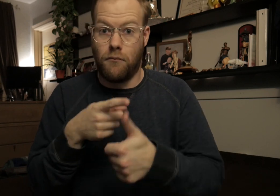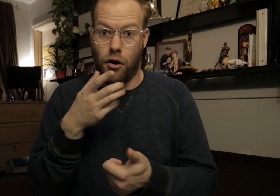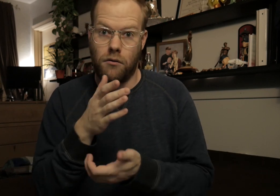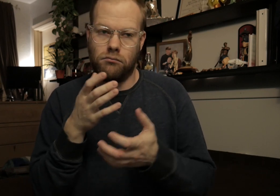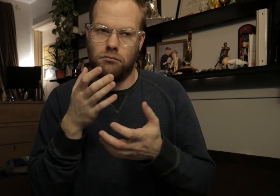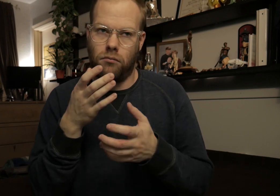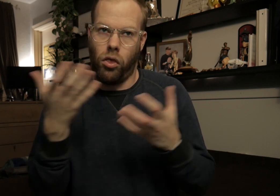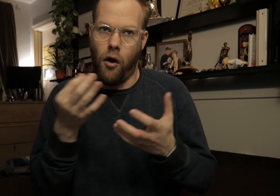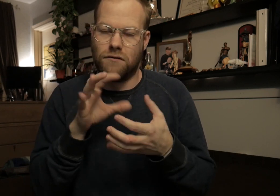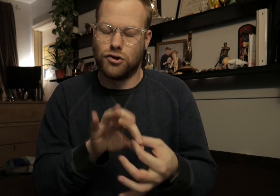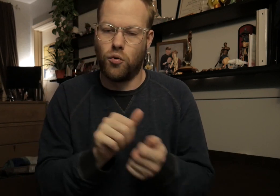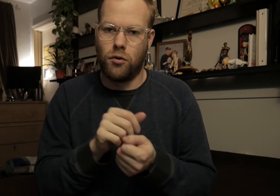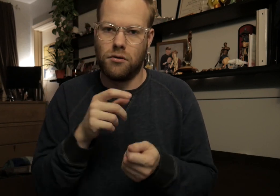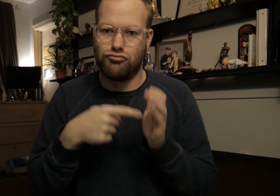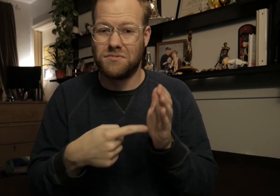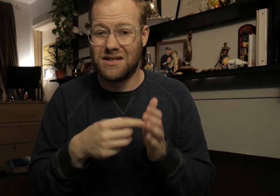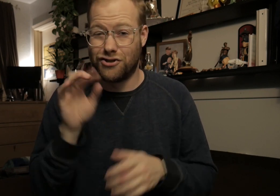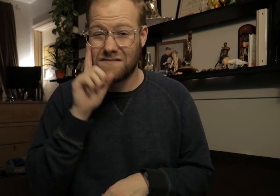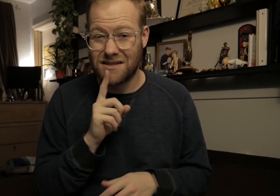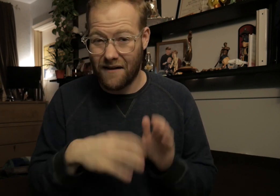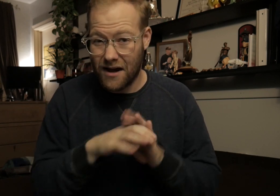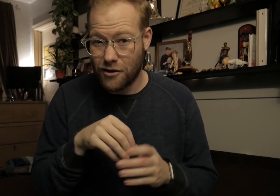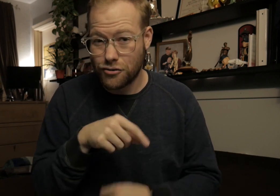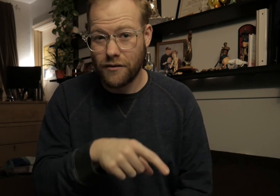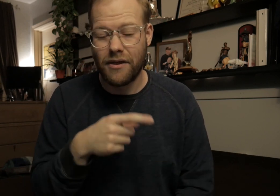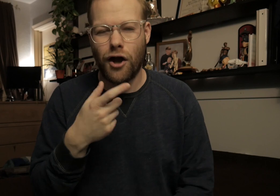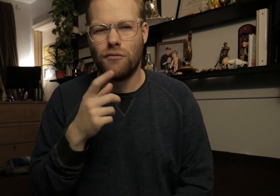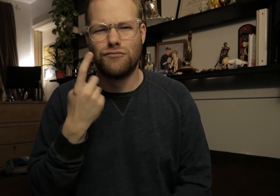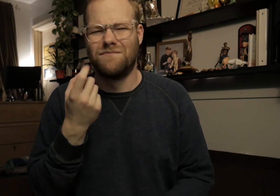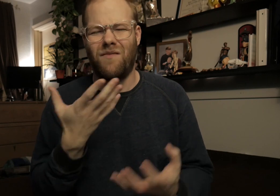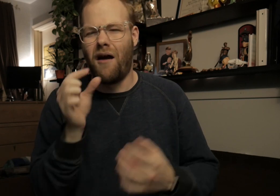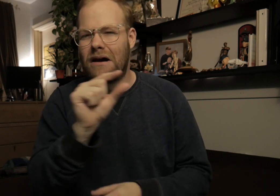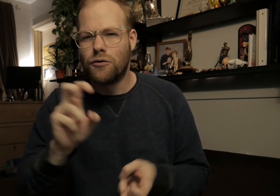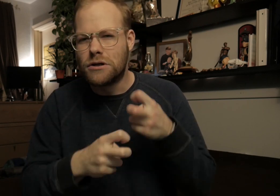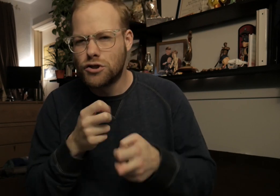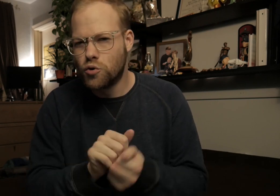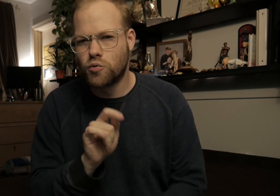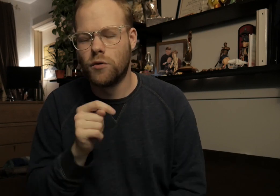A lot of it to do with the representation of the deaf character in there. Just a lot of little issues with it.